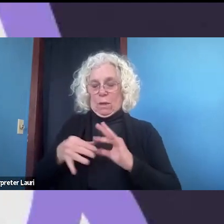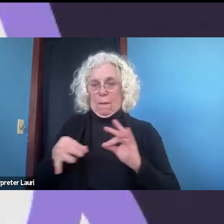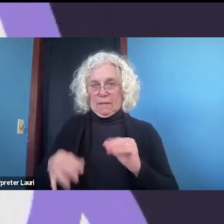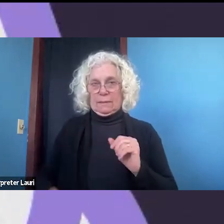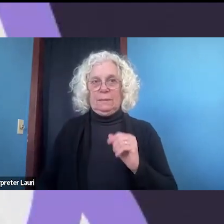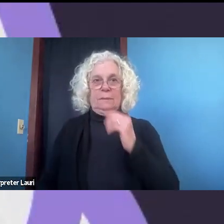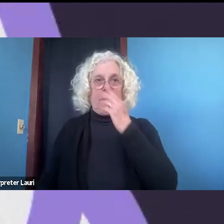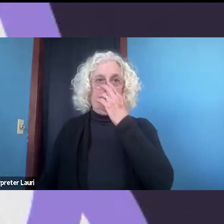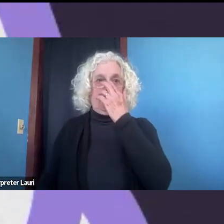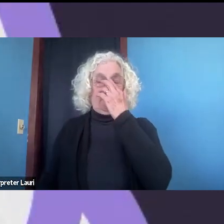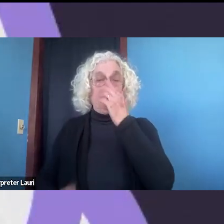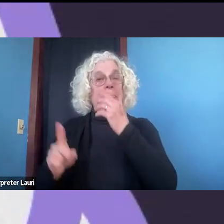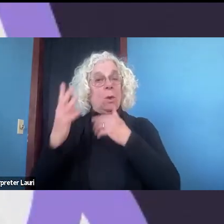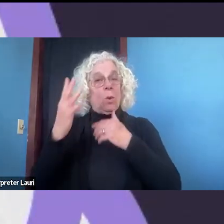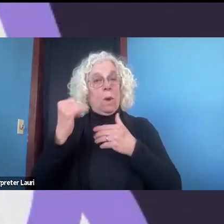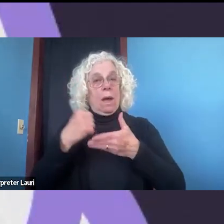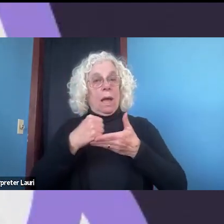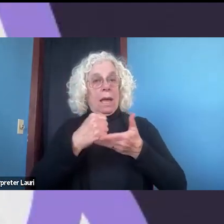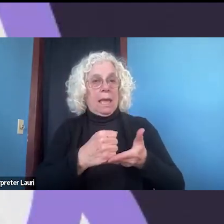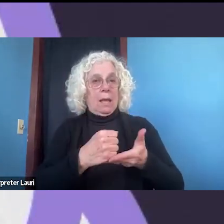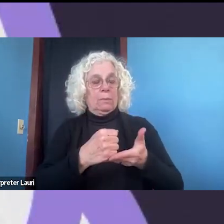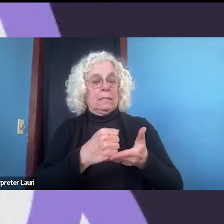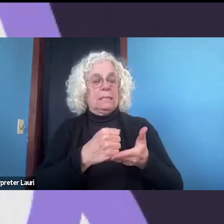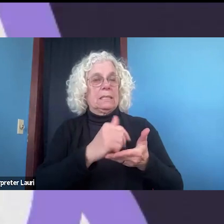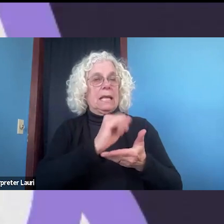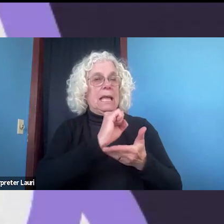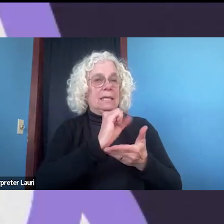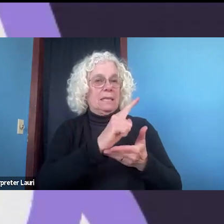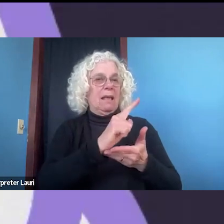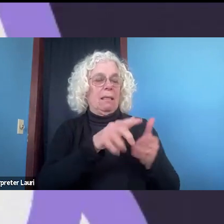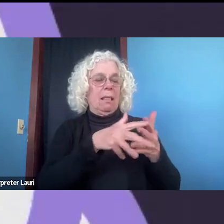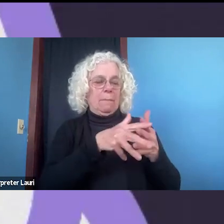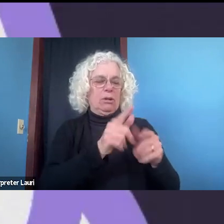This is also helpful for our ASL American Sign Language interpreters